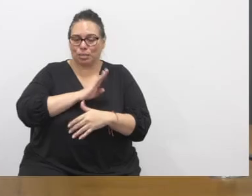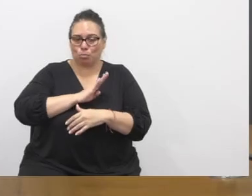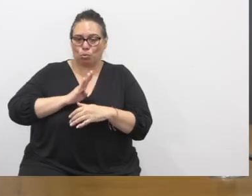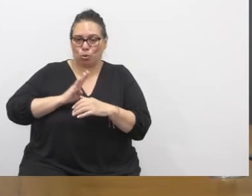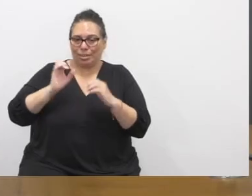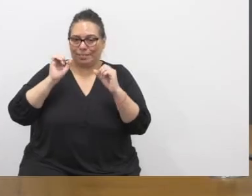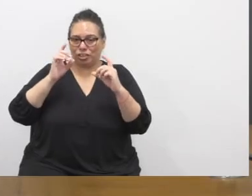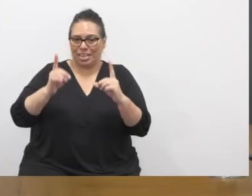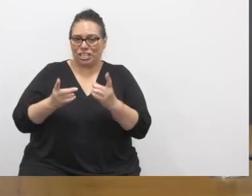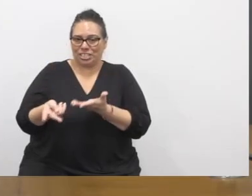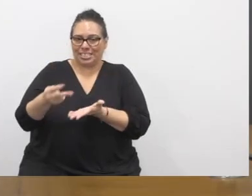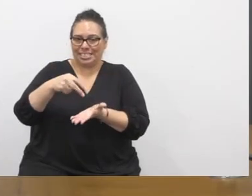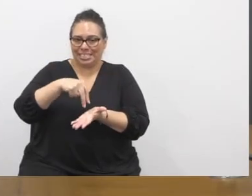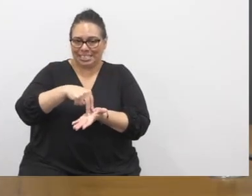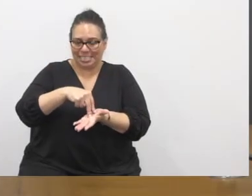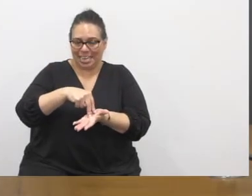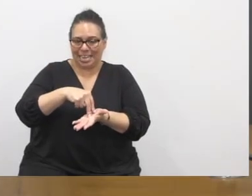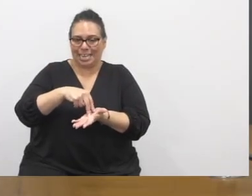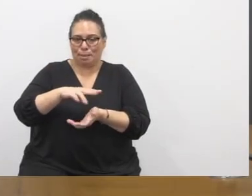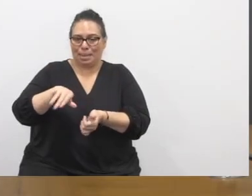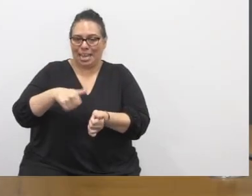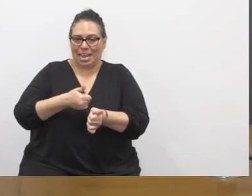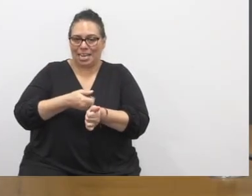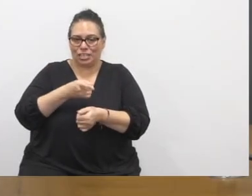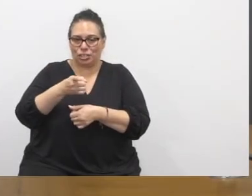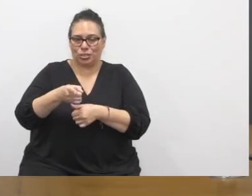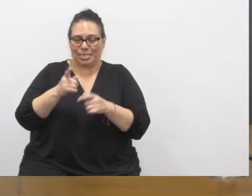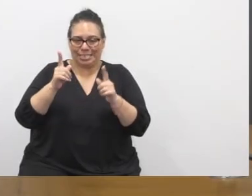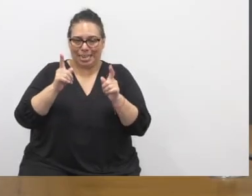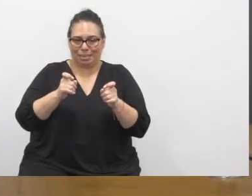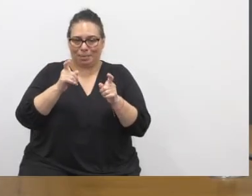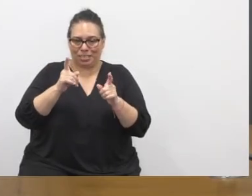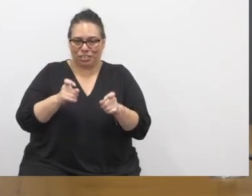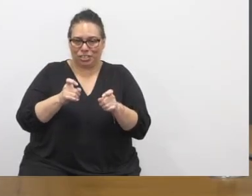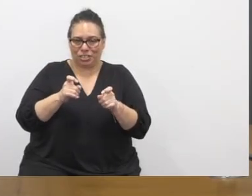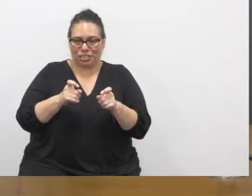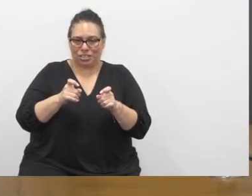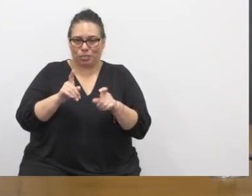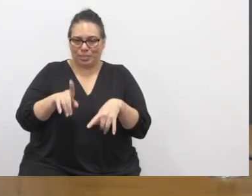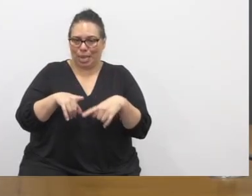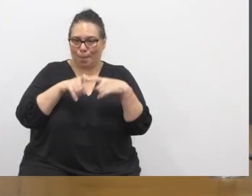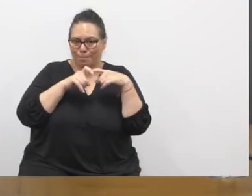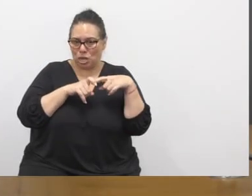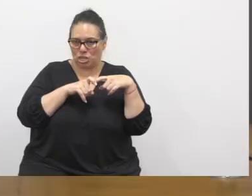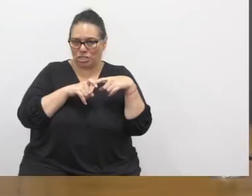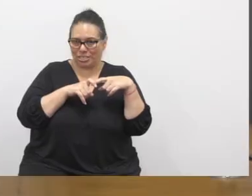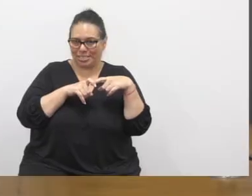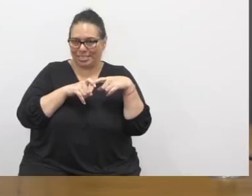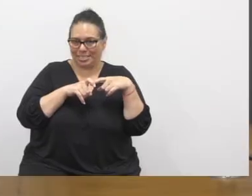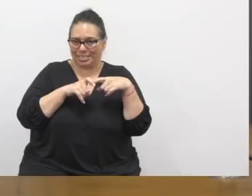to come stand behind you to take a picture. So we'll take a pause in the meeting. Yes.